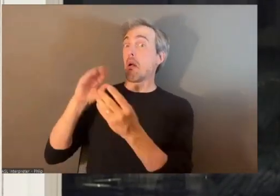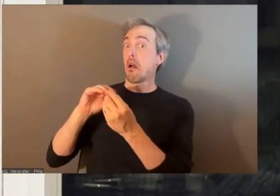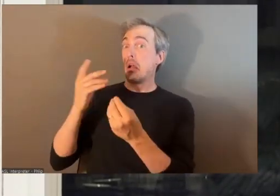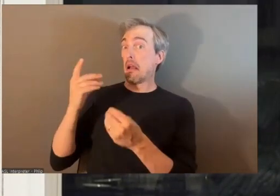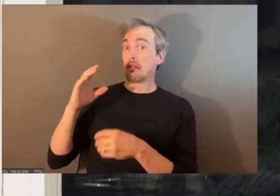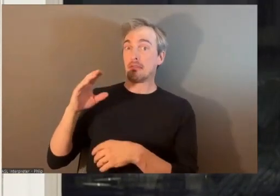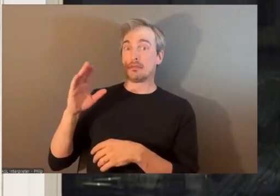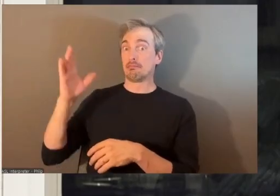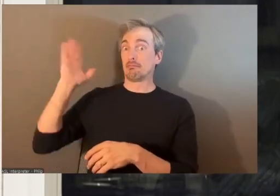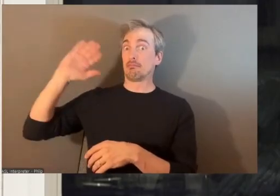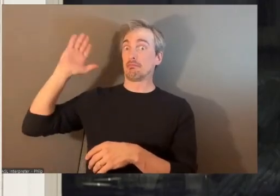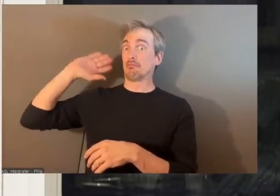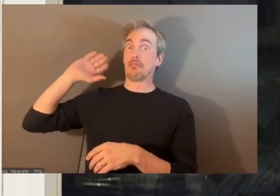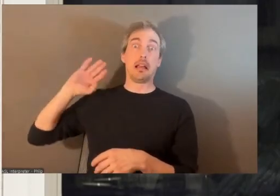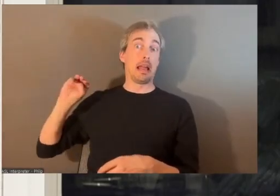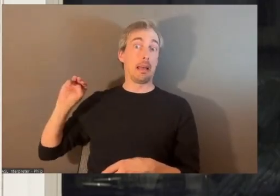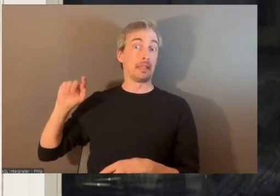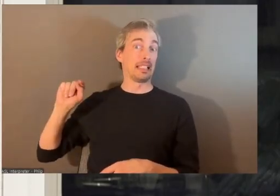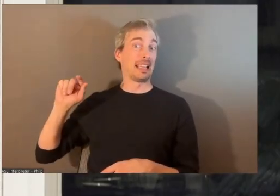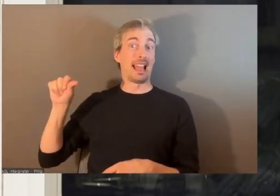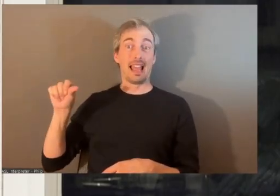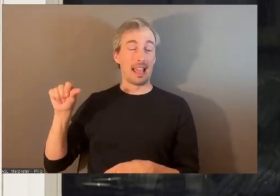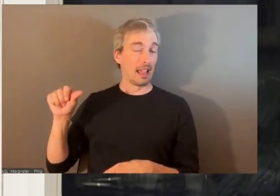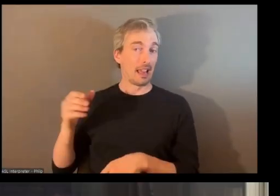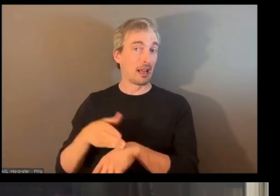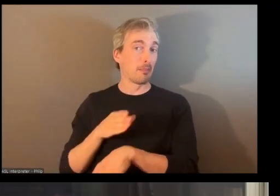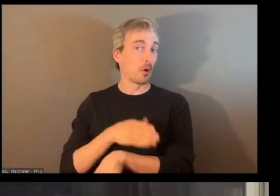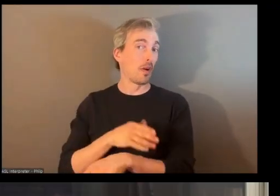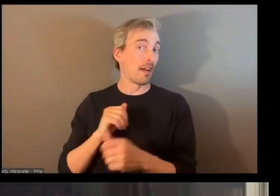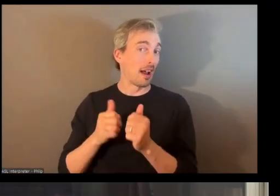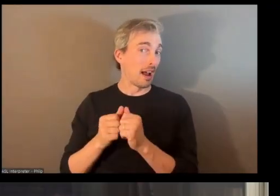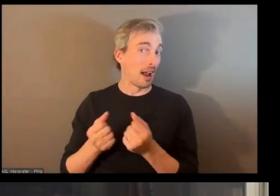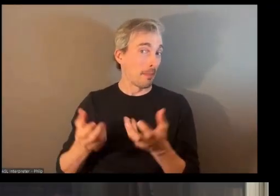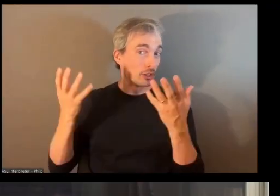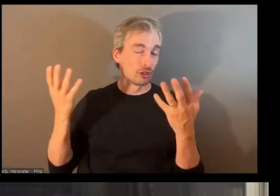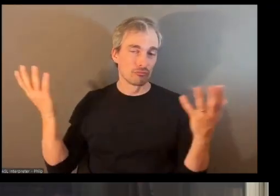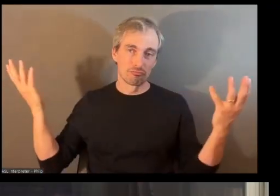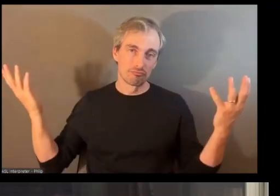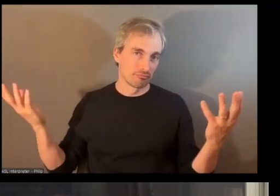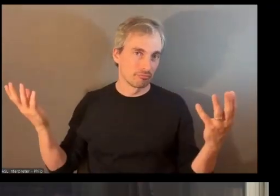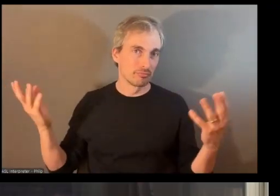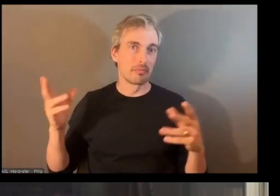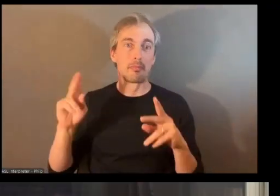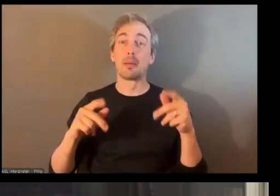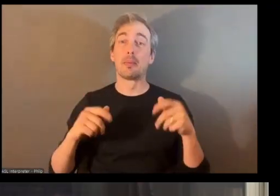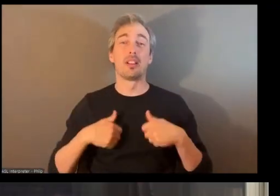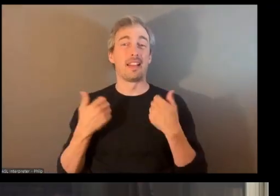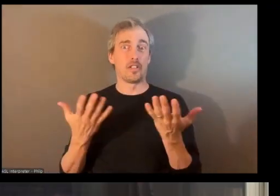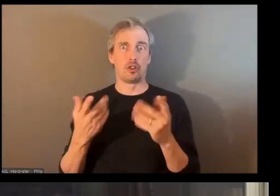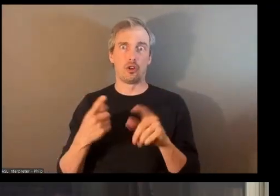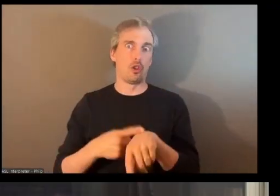People who lived here longer probably would understand better. I think... So I don't know.